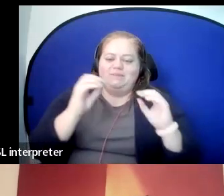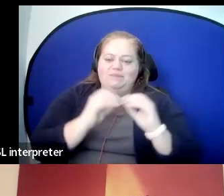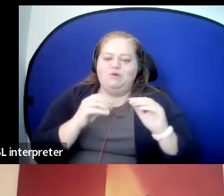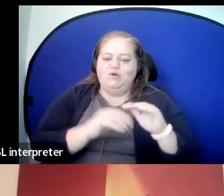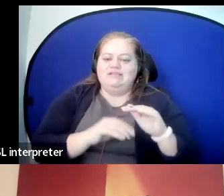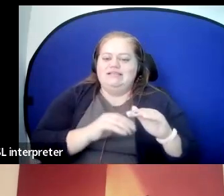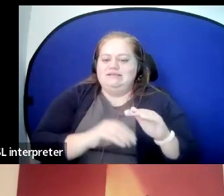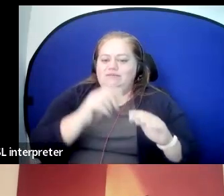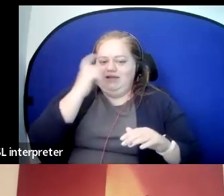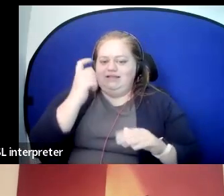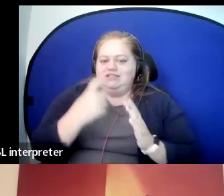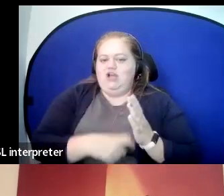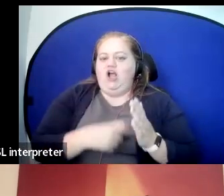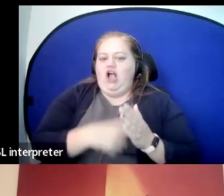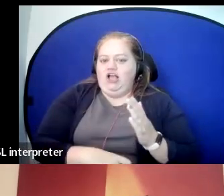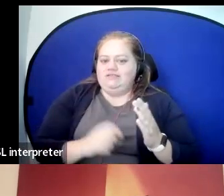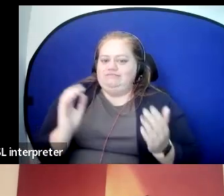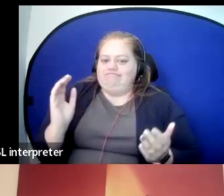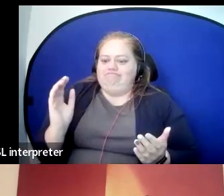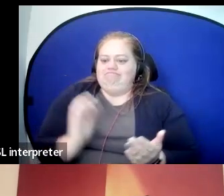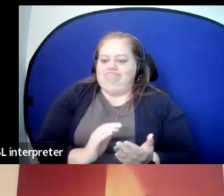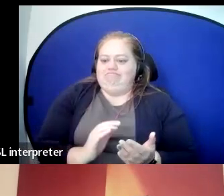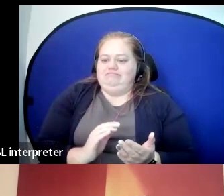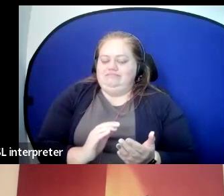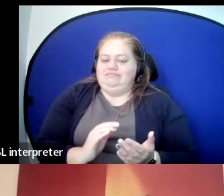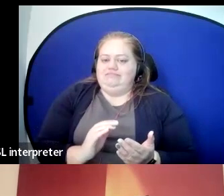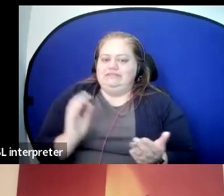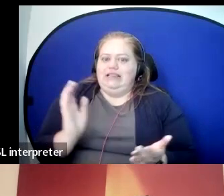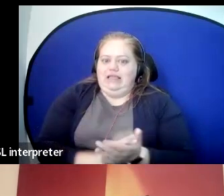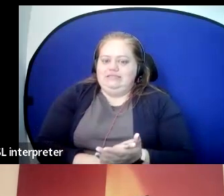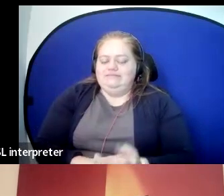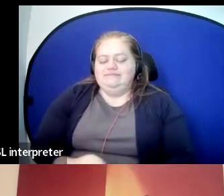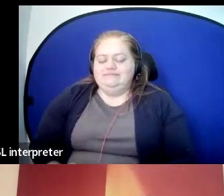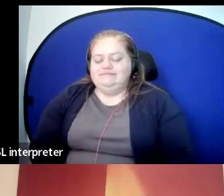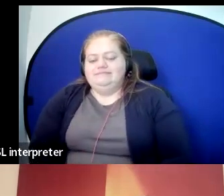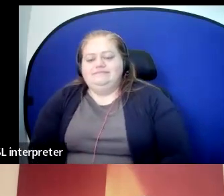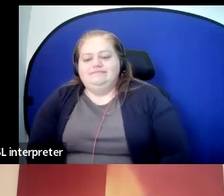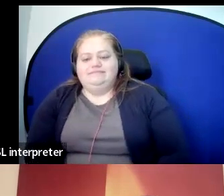because the cost is just essentially kind of diminished at that point.